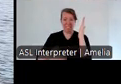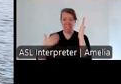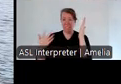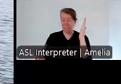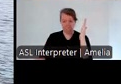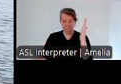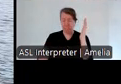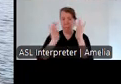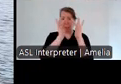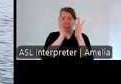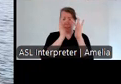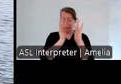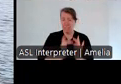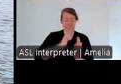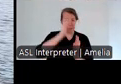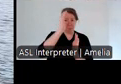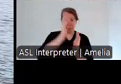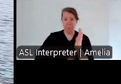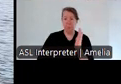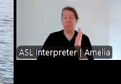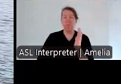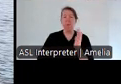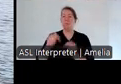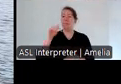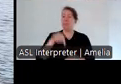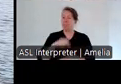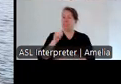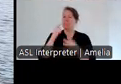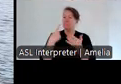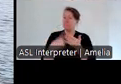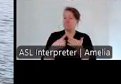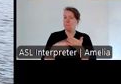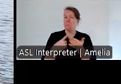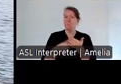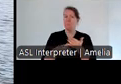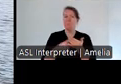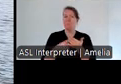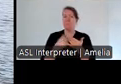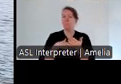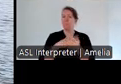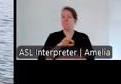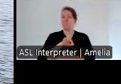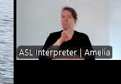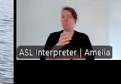Um, but what I have the students do in this session, I have them read the first couple paragraphs of the abstract,